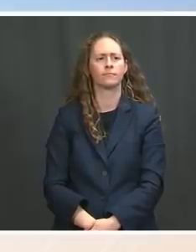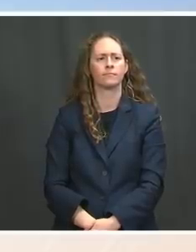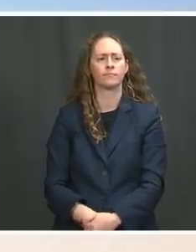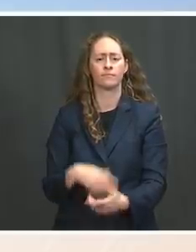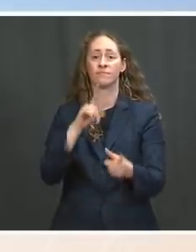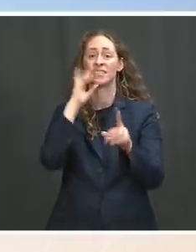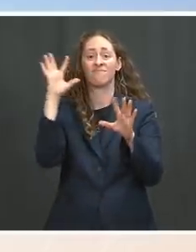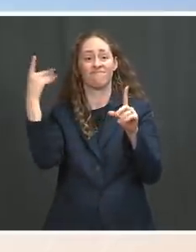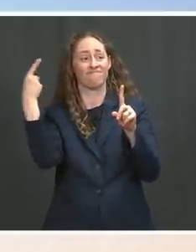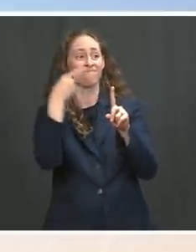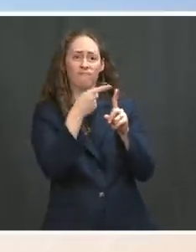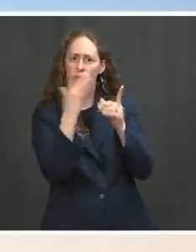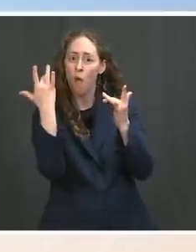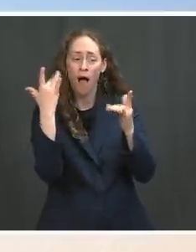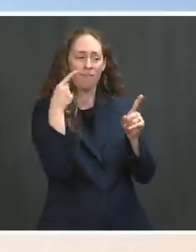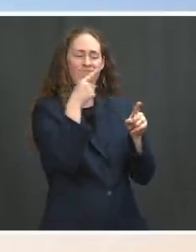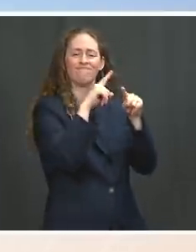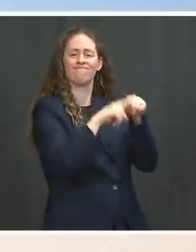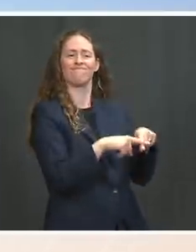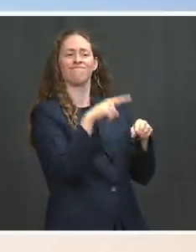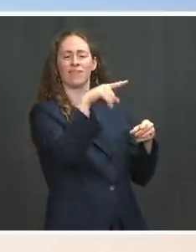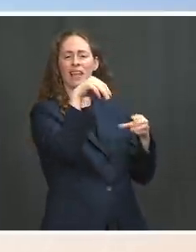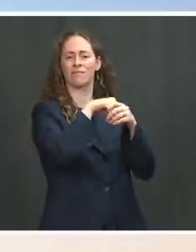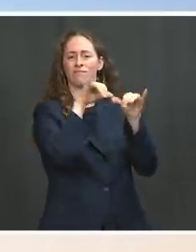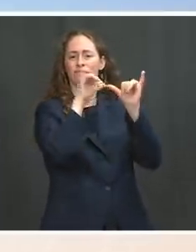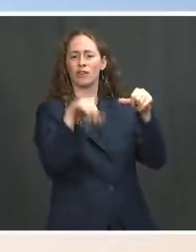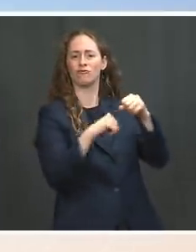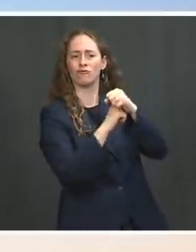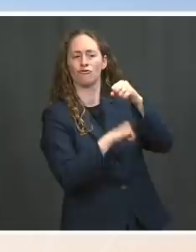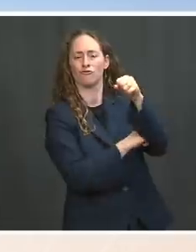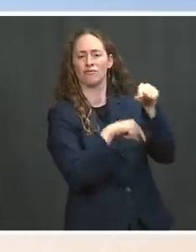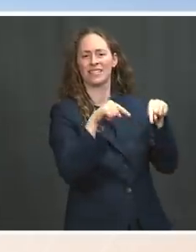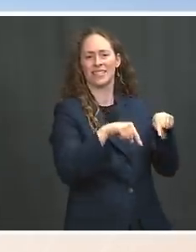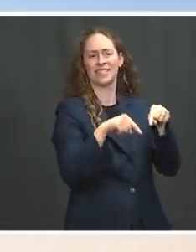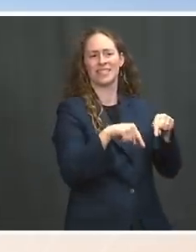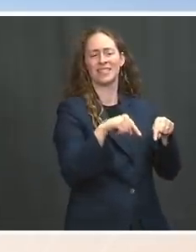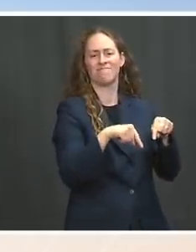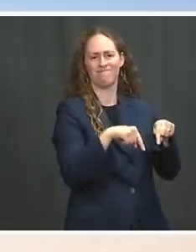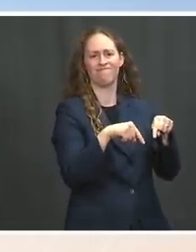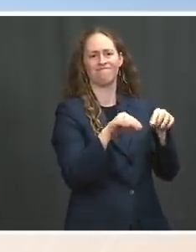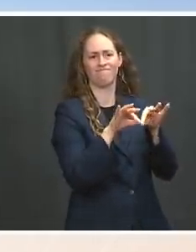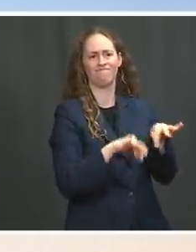to harness our collective expertise and work in sync when urgent matters arise.